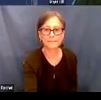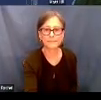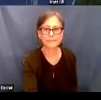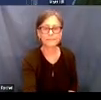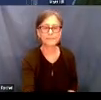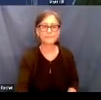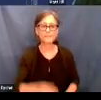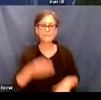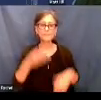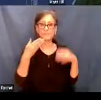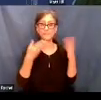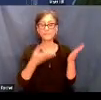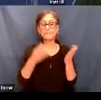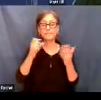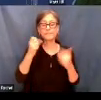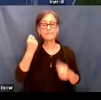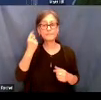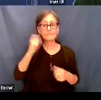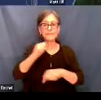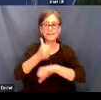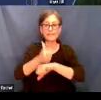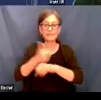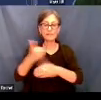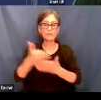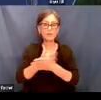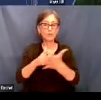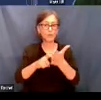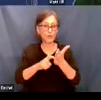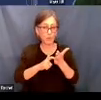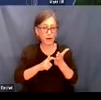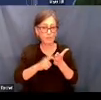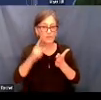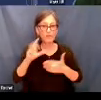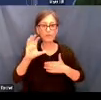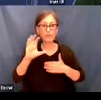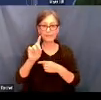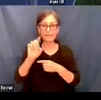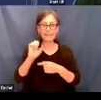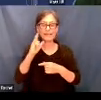SB 373 establishes new requirements for the CDE to interview students.